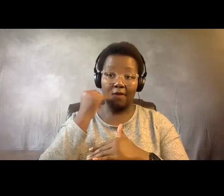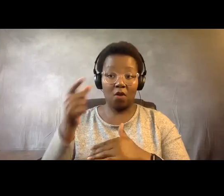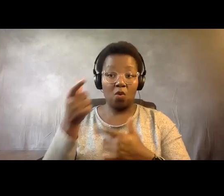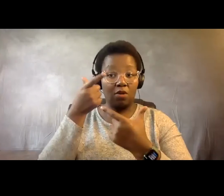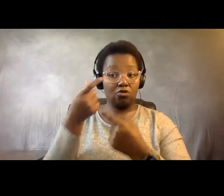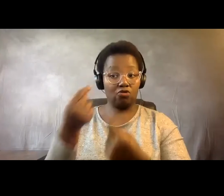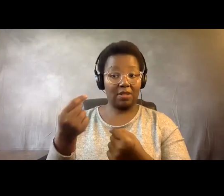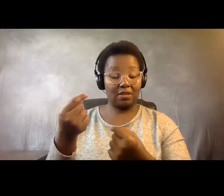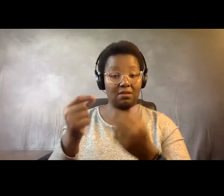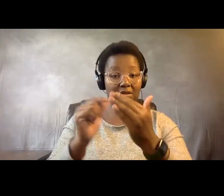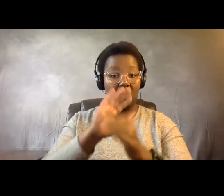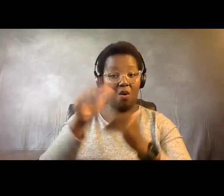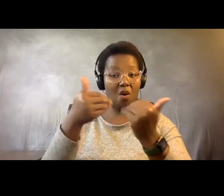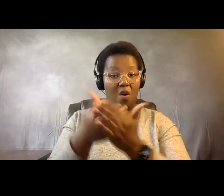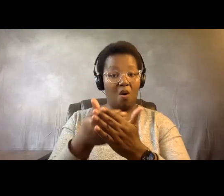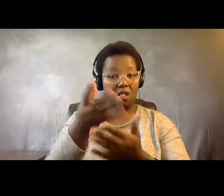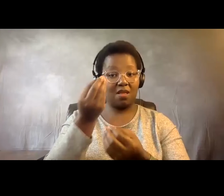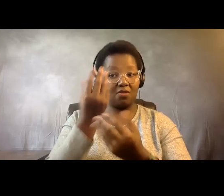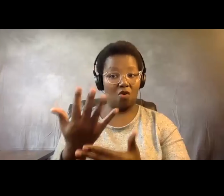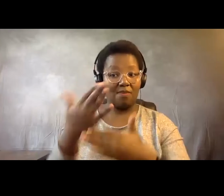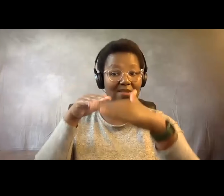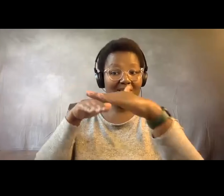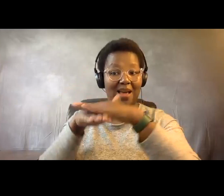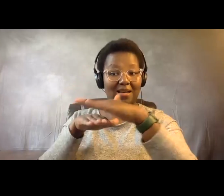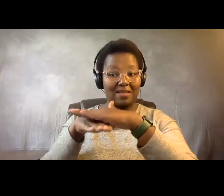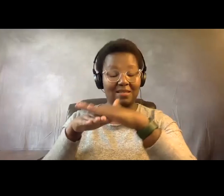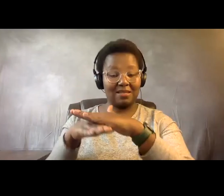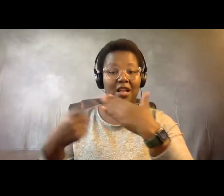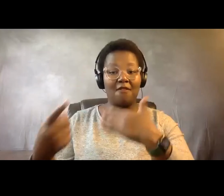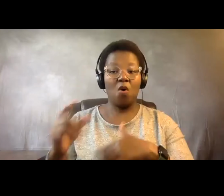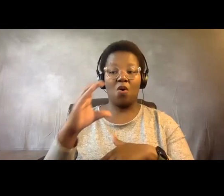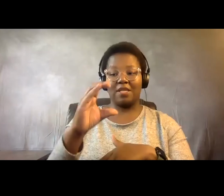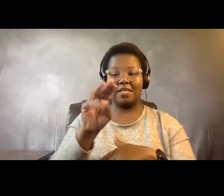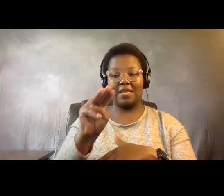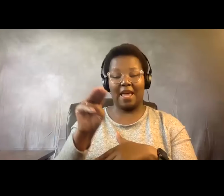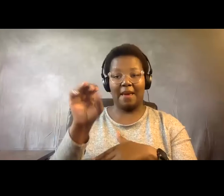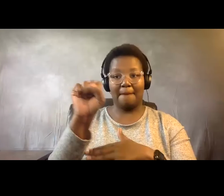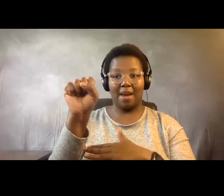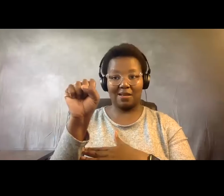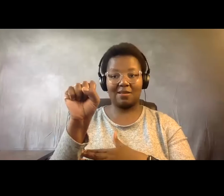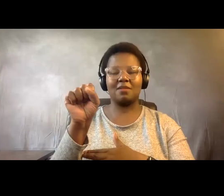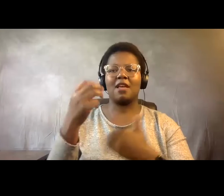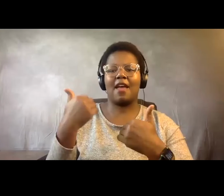of those sort of things like accessibility for CMS and WYSIWYG tools, there's something called ATAG -